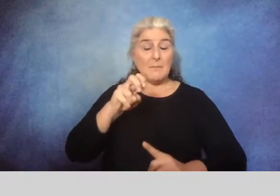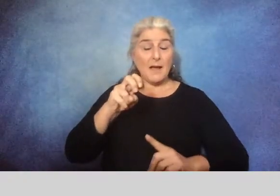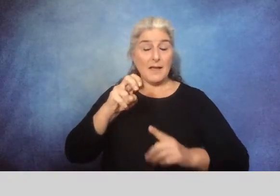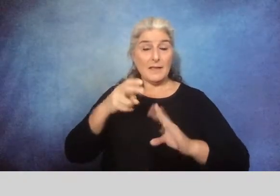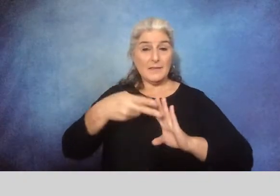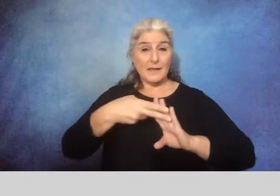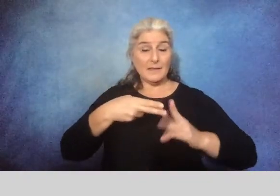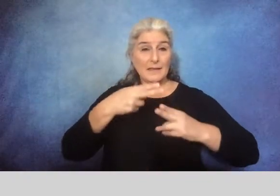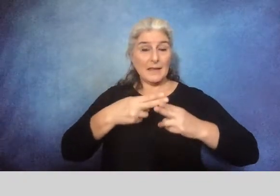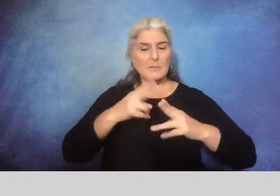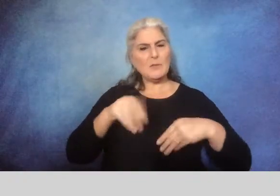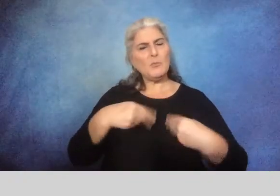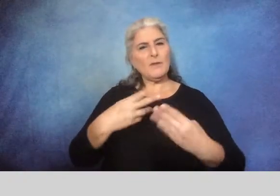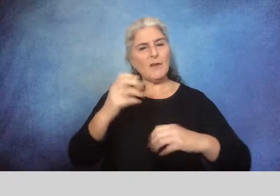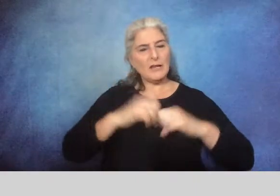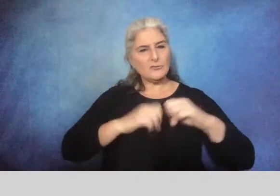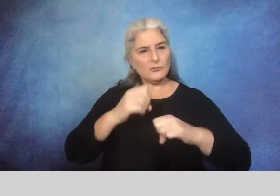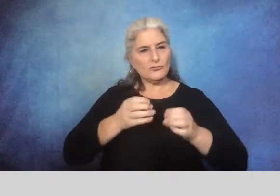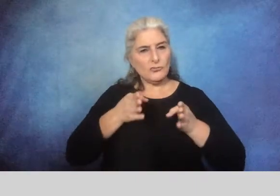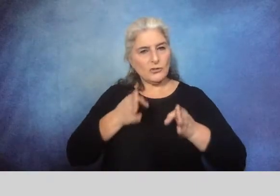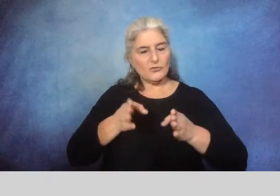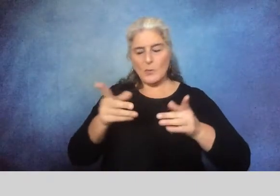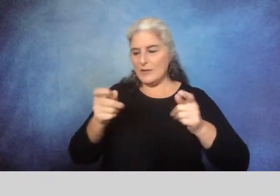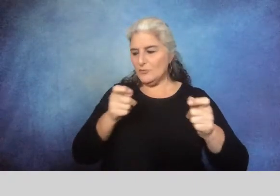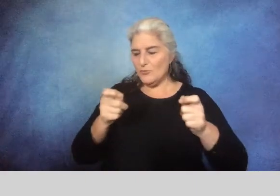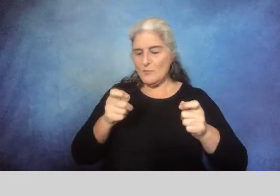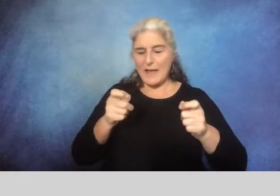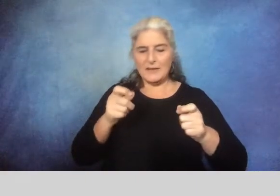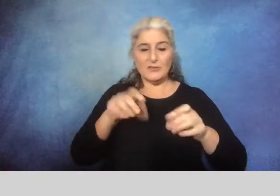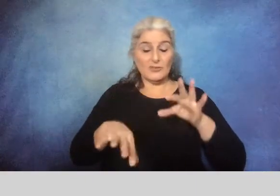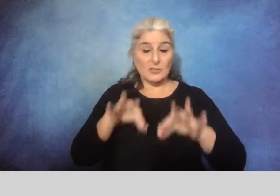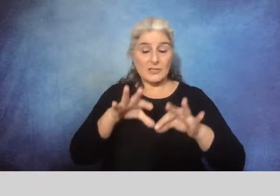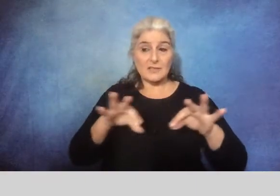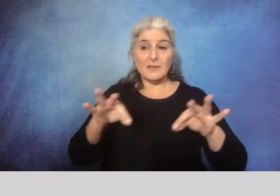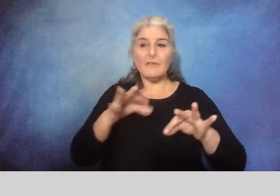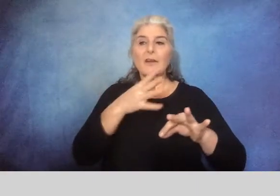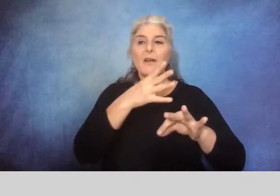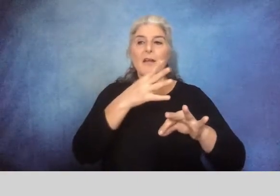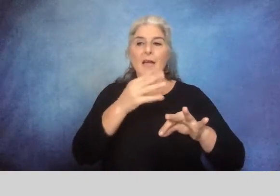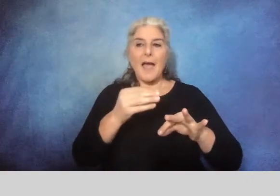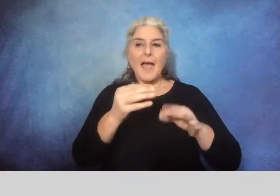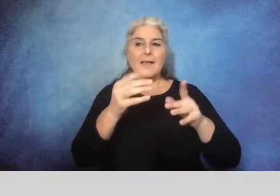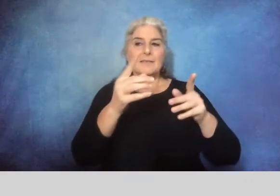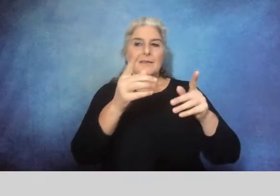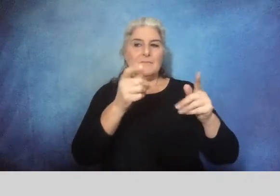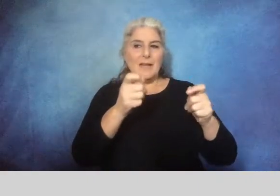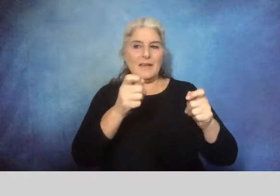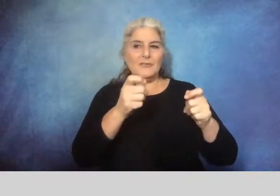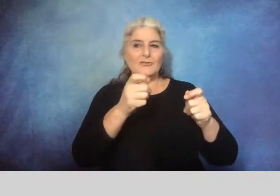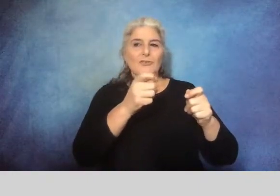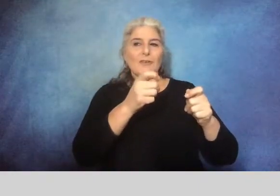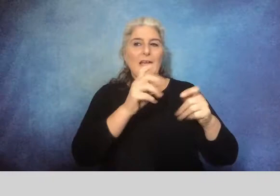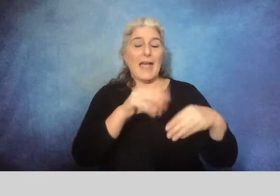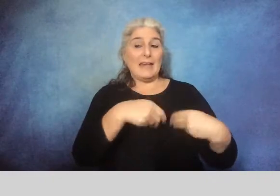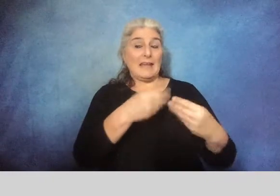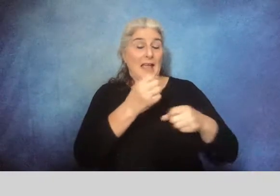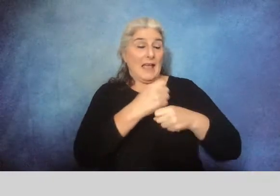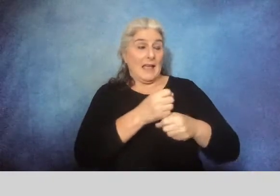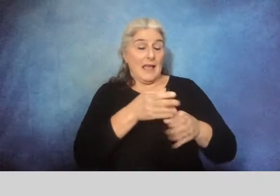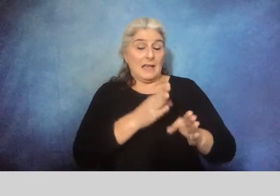a structured way to manage, discover plugins and enable whose to change the behavior of the host program at runtime.